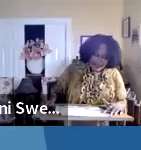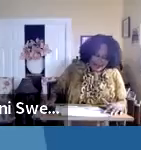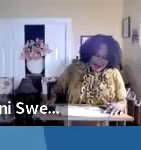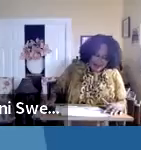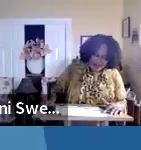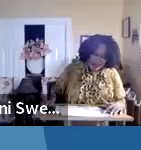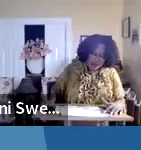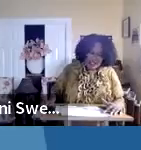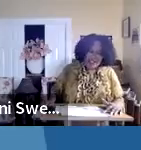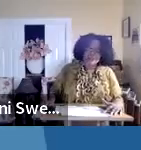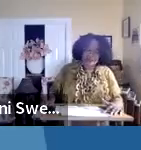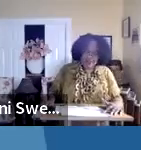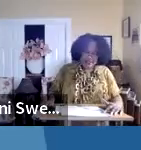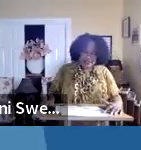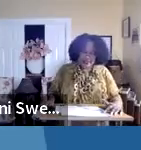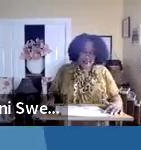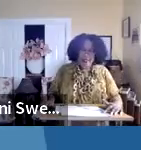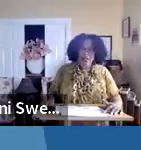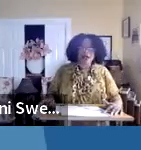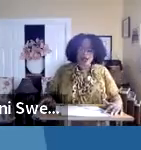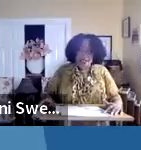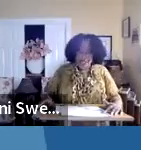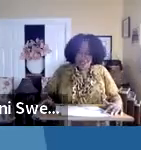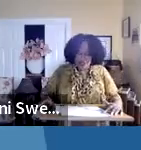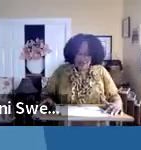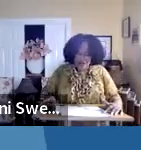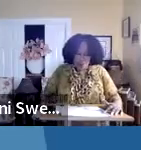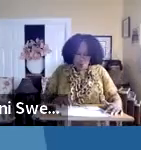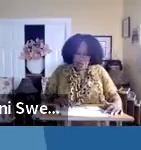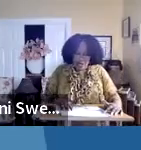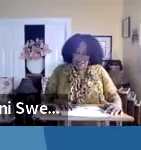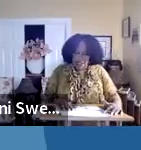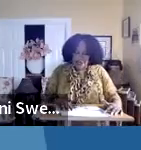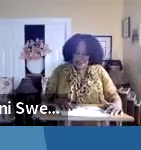additional sessions in 2025.